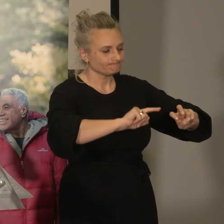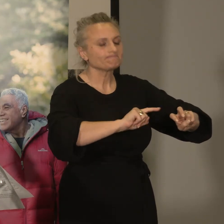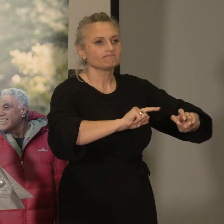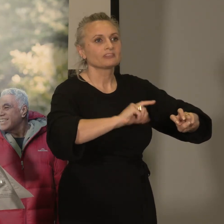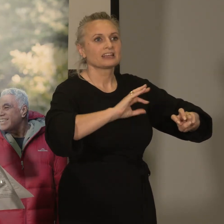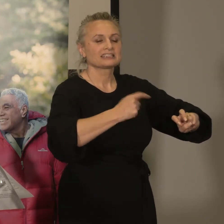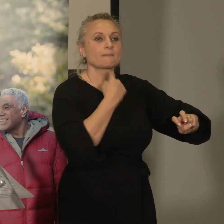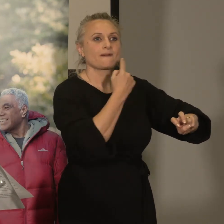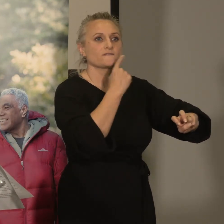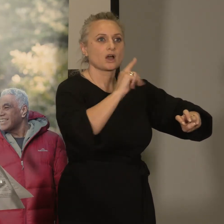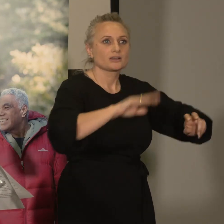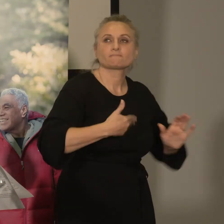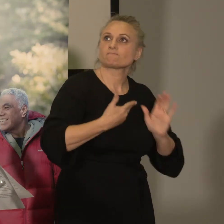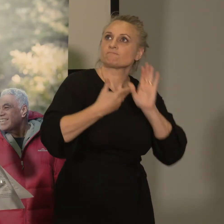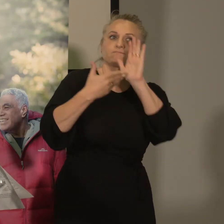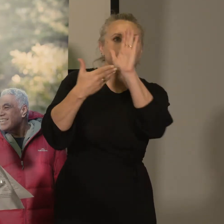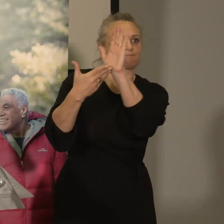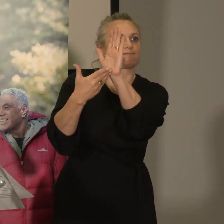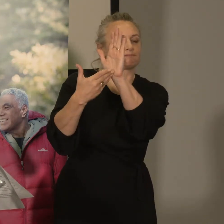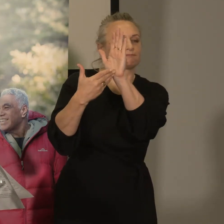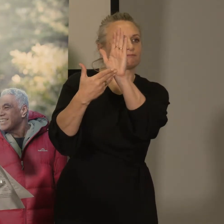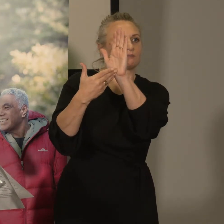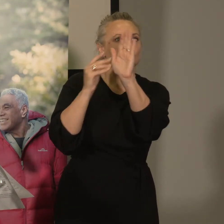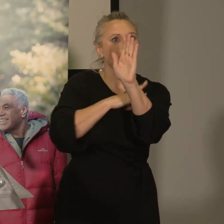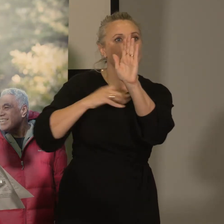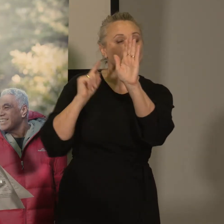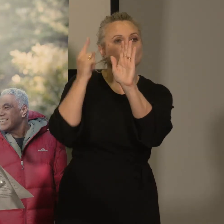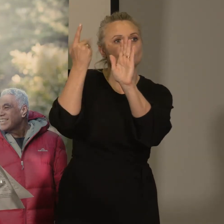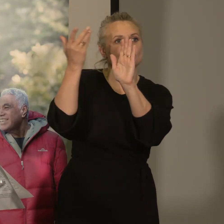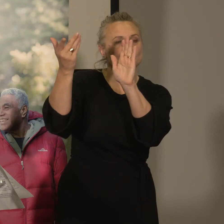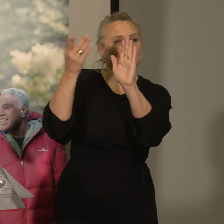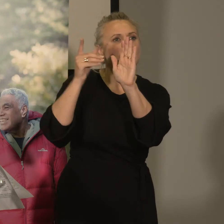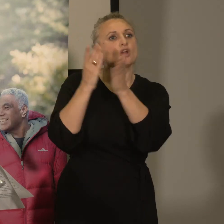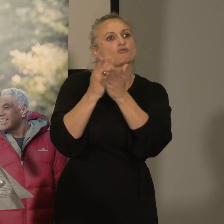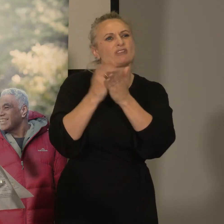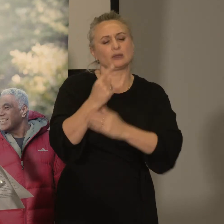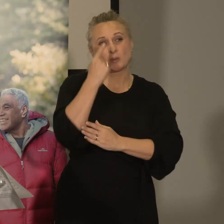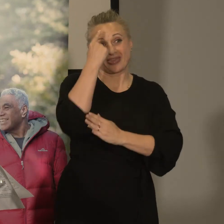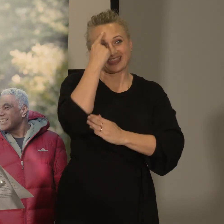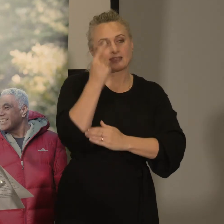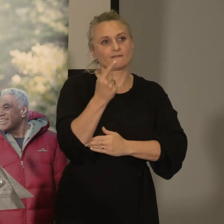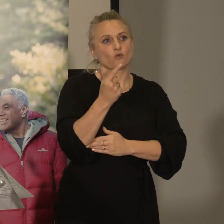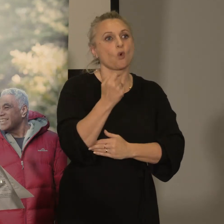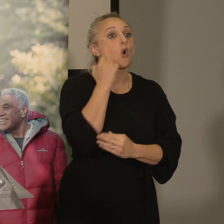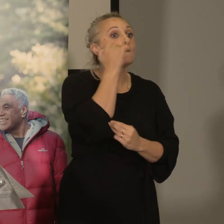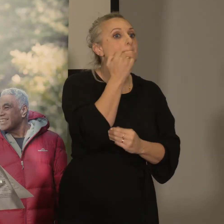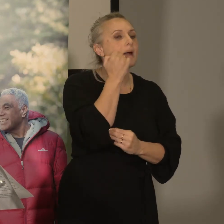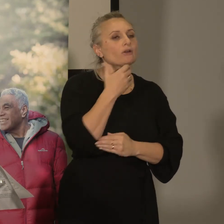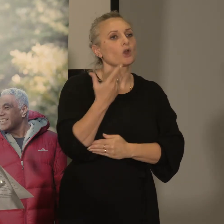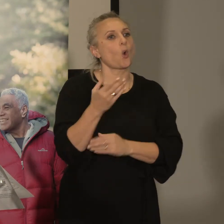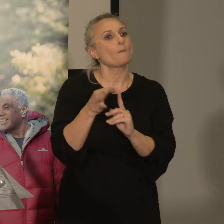director-general, and this is to lower the eligible age for the second booster for Maori